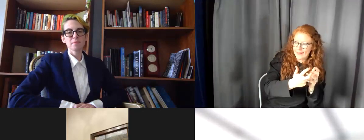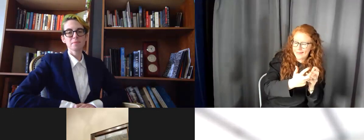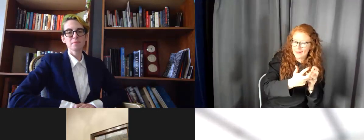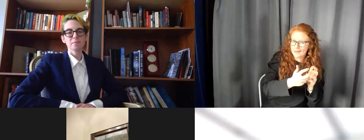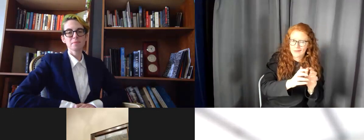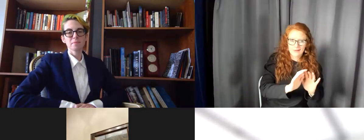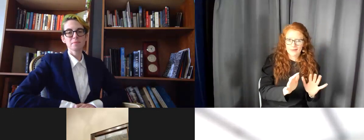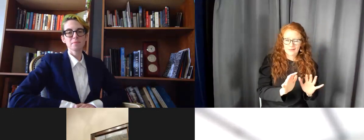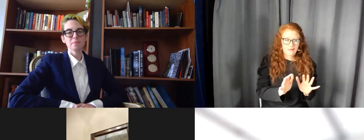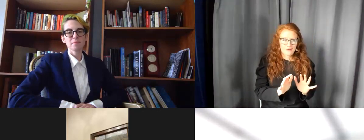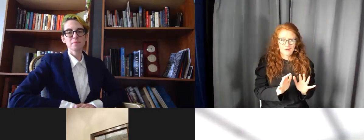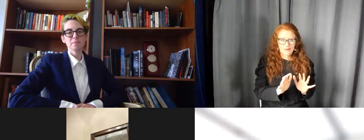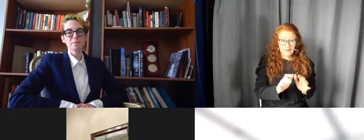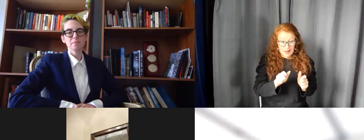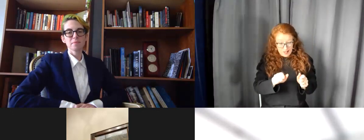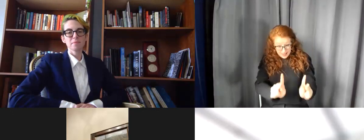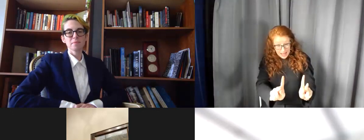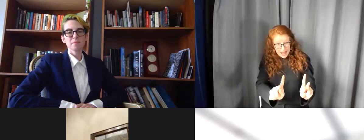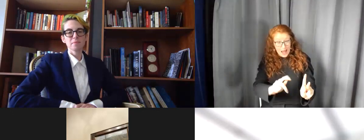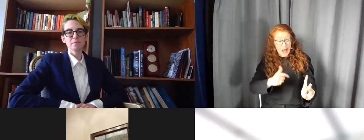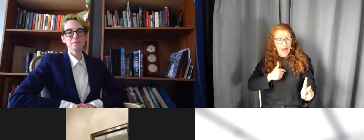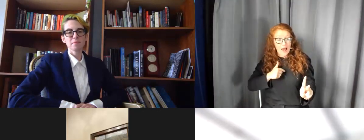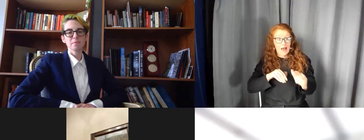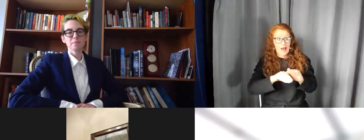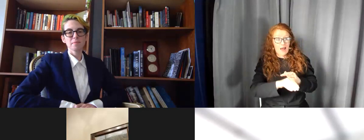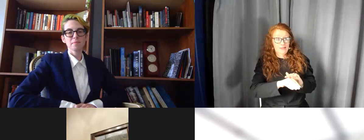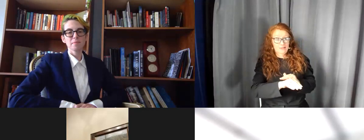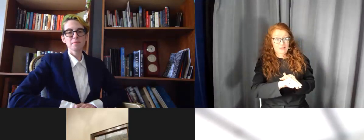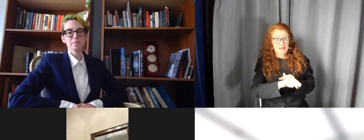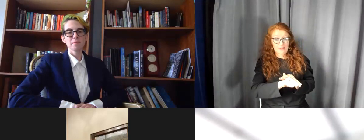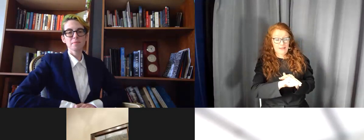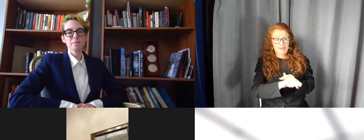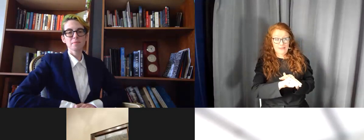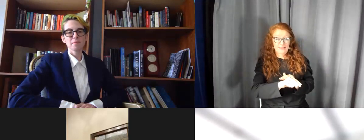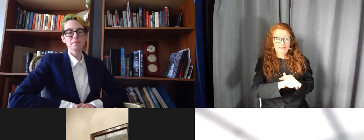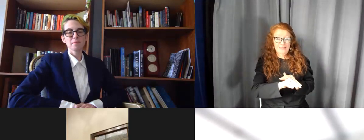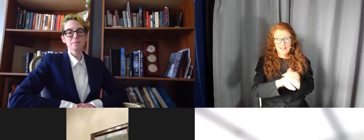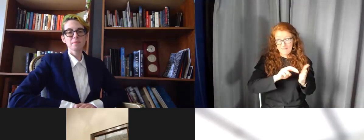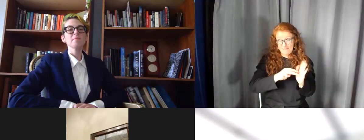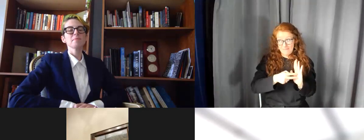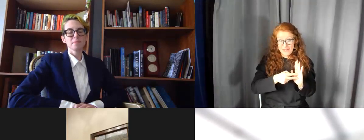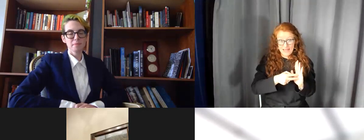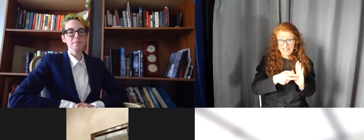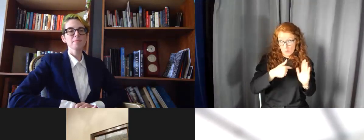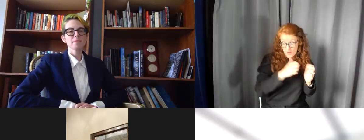Jordan Radford: to whatever this is. You know that didn't necessarily have you in mind when it was made. and